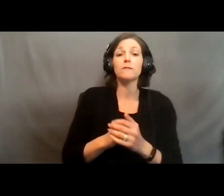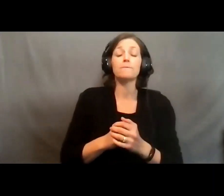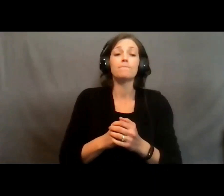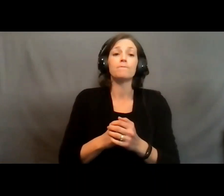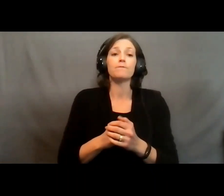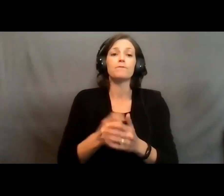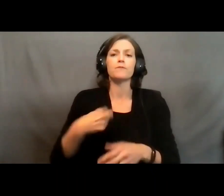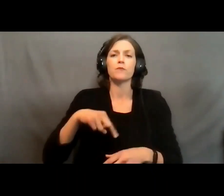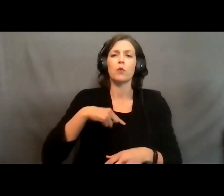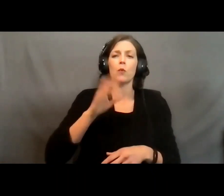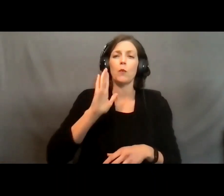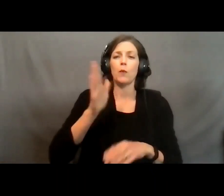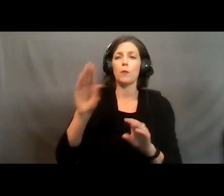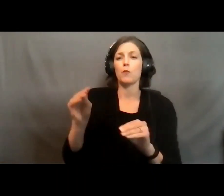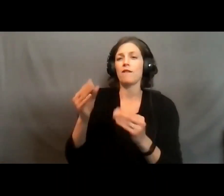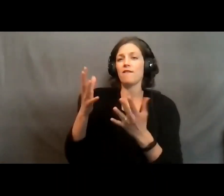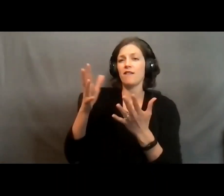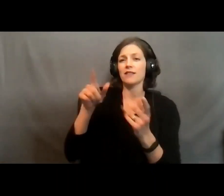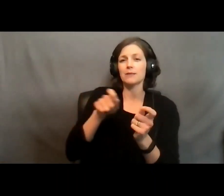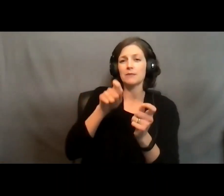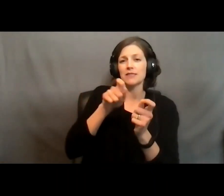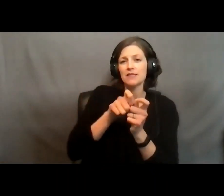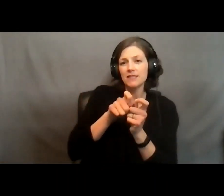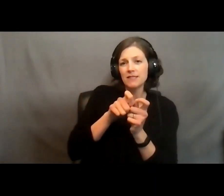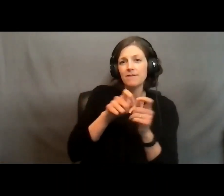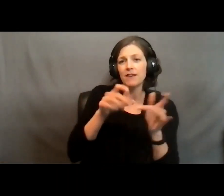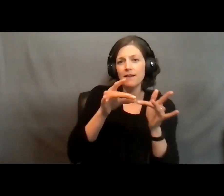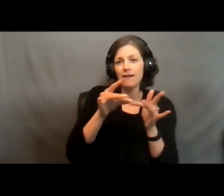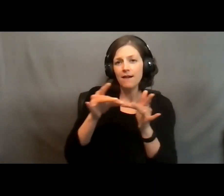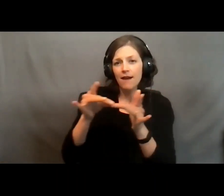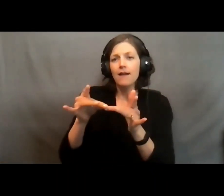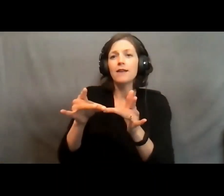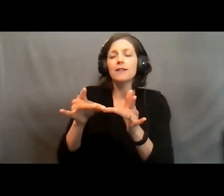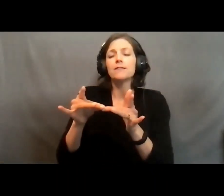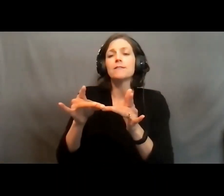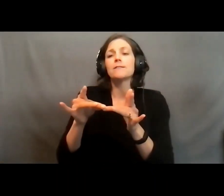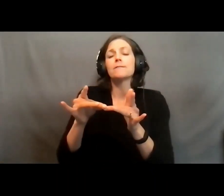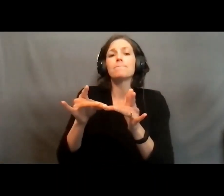some specific guidance 13:32:05 to, I suppose, the chair